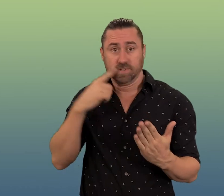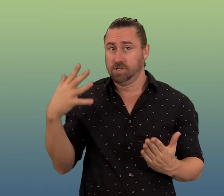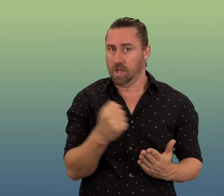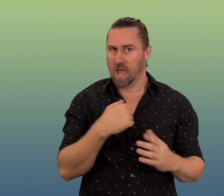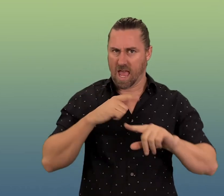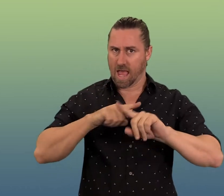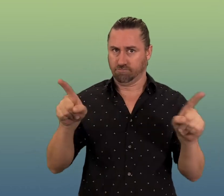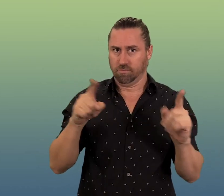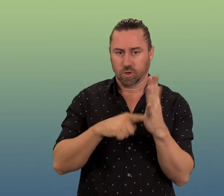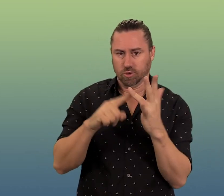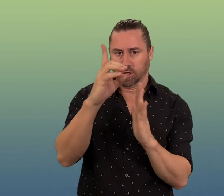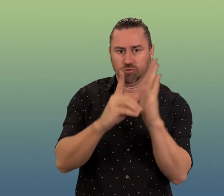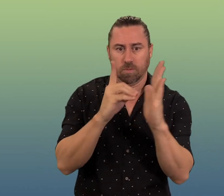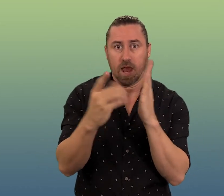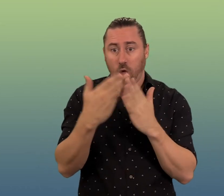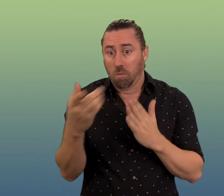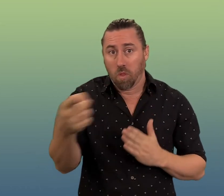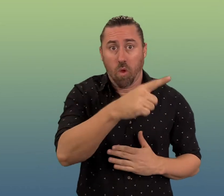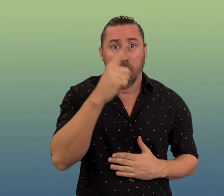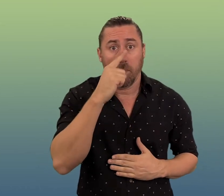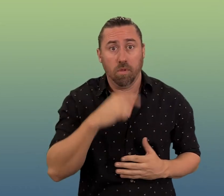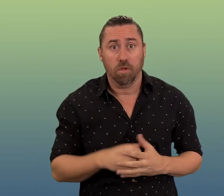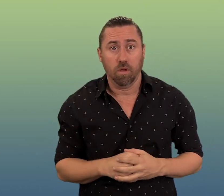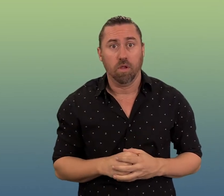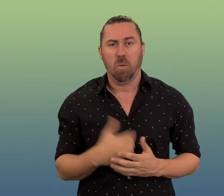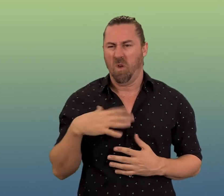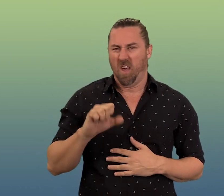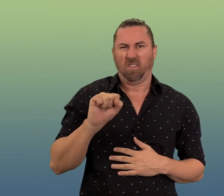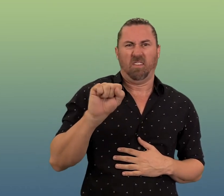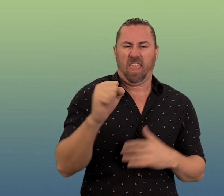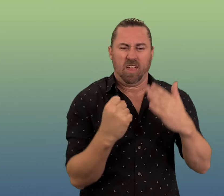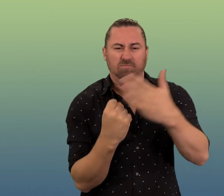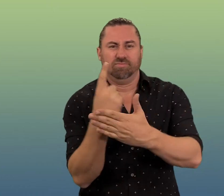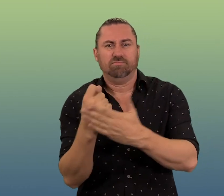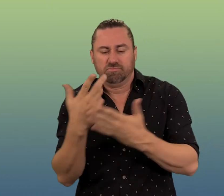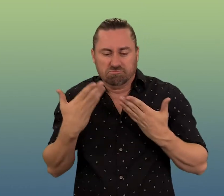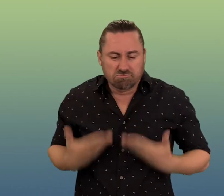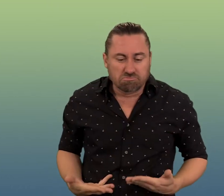by making it unlawful to discriminate against a person because of protected attributes